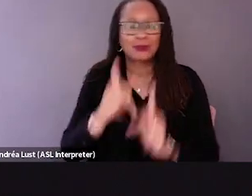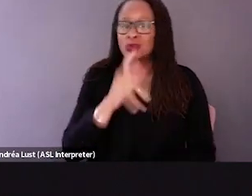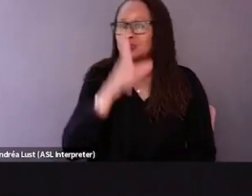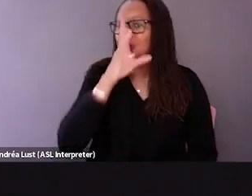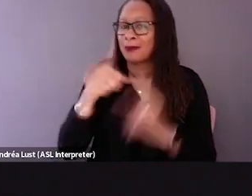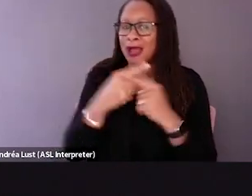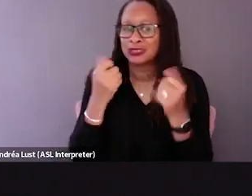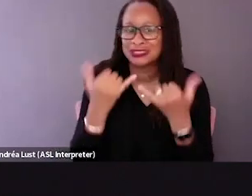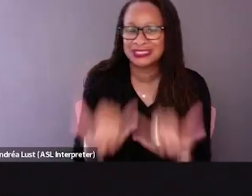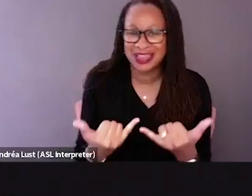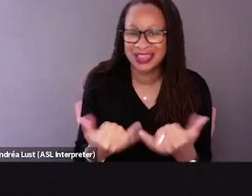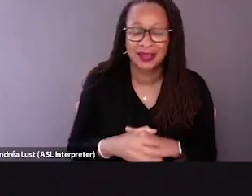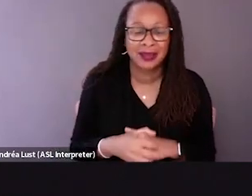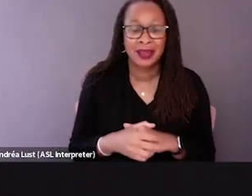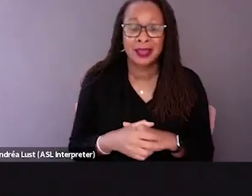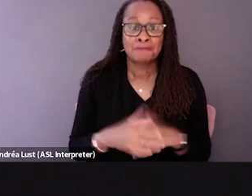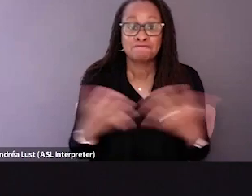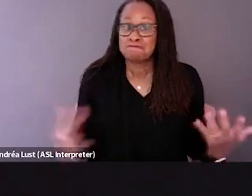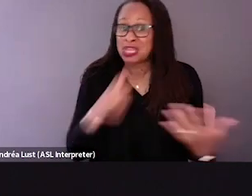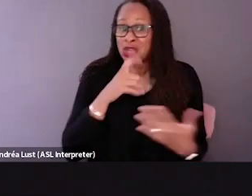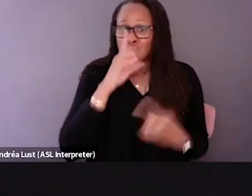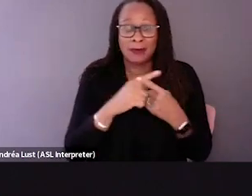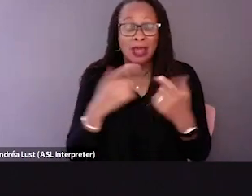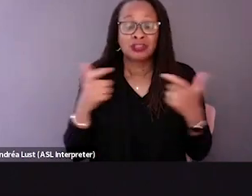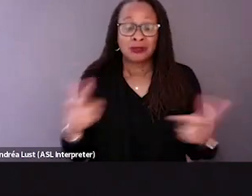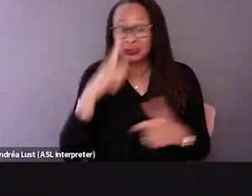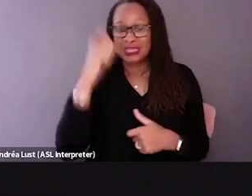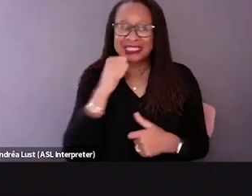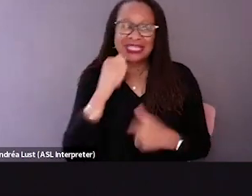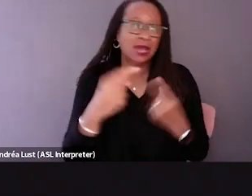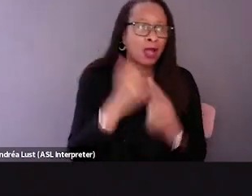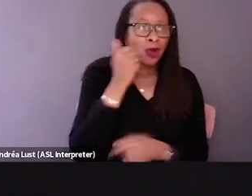It's just a book that people don't talk about as much, 'cause it's not about puberty, it's not about sex,